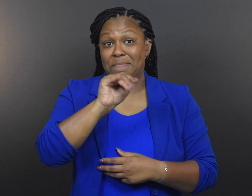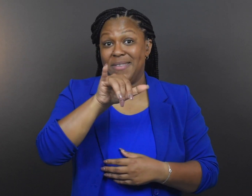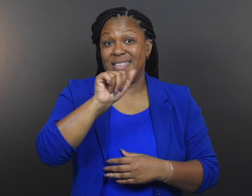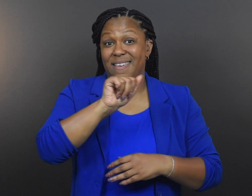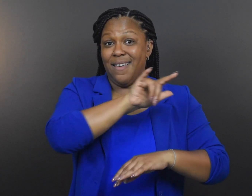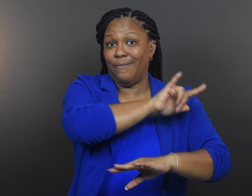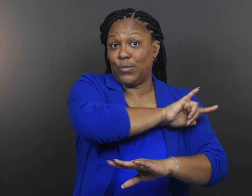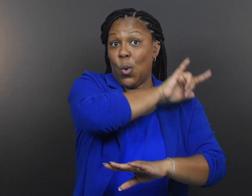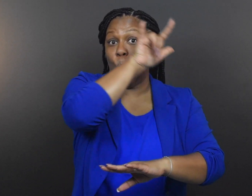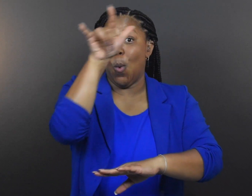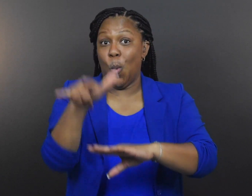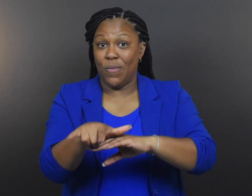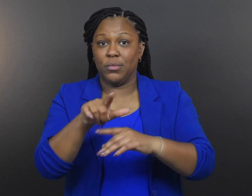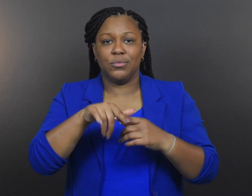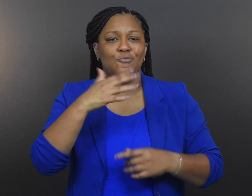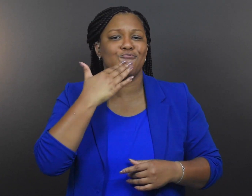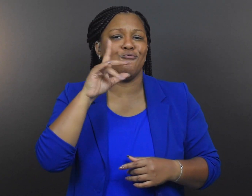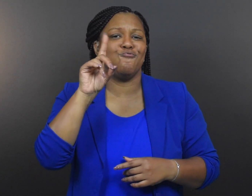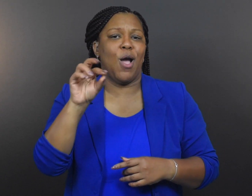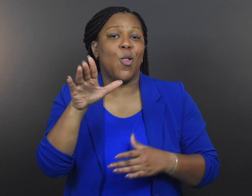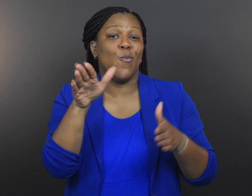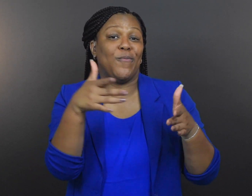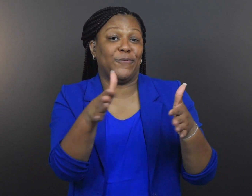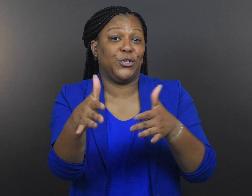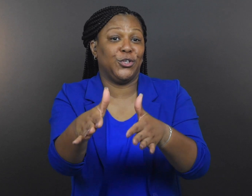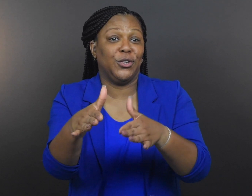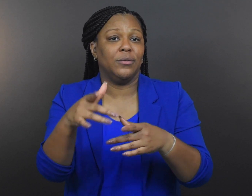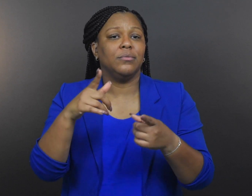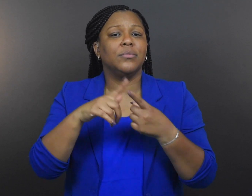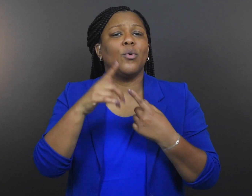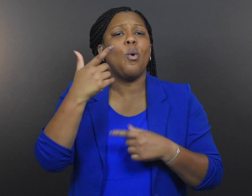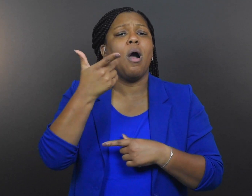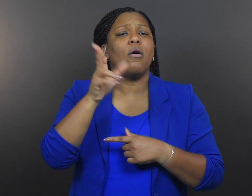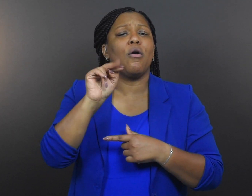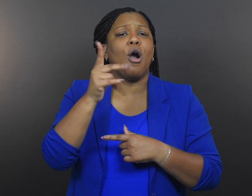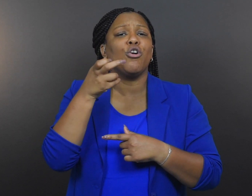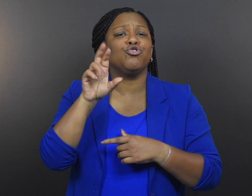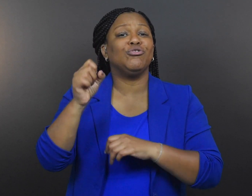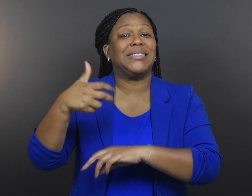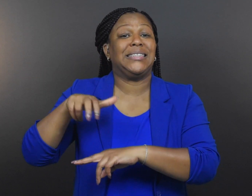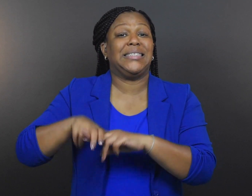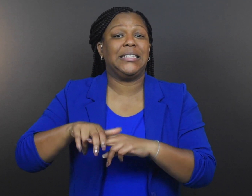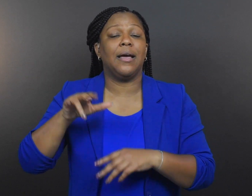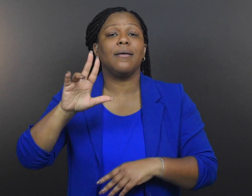Mia has flown over the Colorado River in the gunner’s seat of a National Guard helicopter